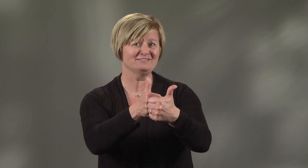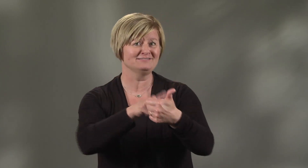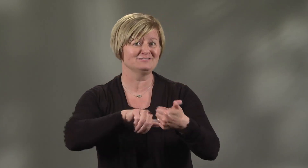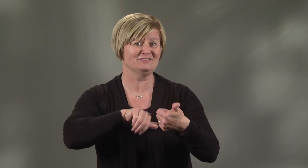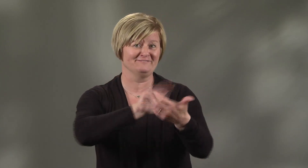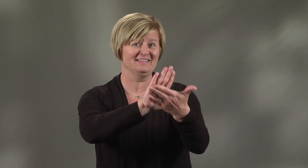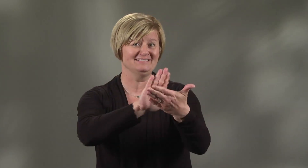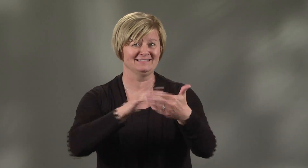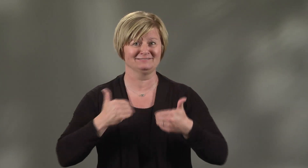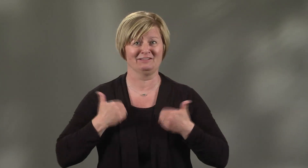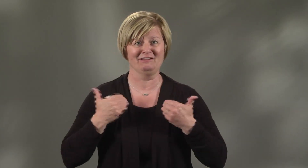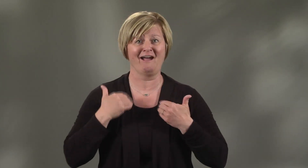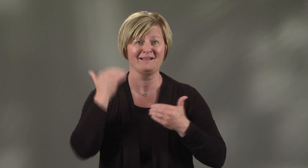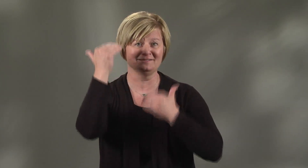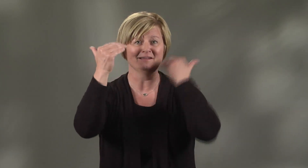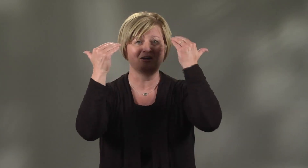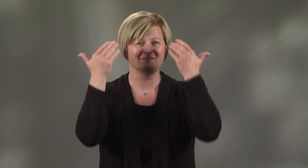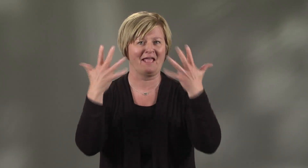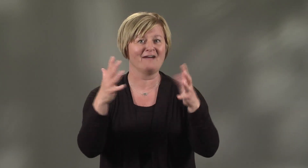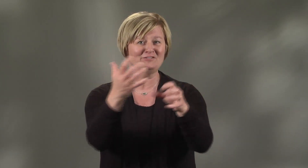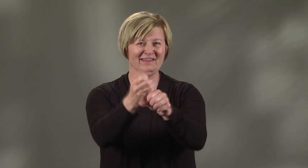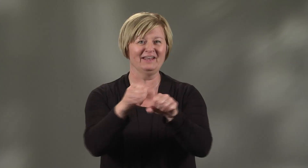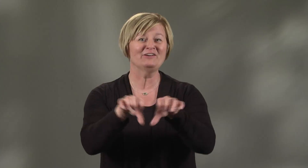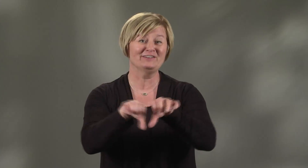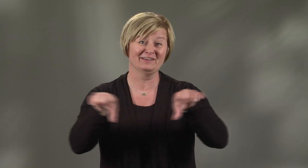she faced as a young adult after getting her degree.